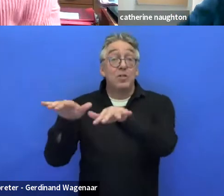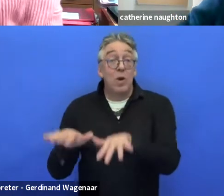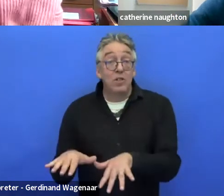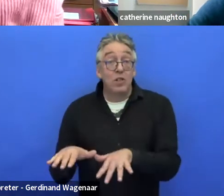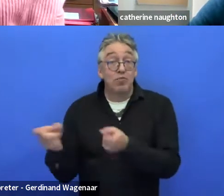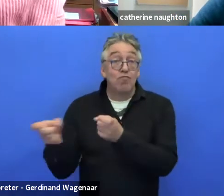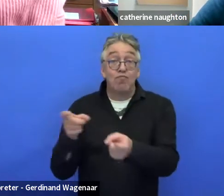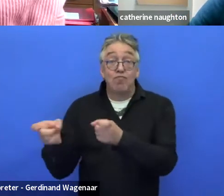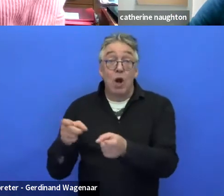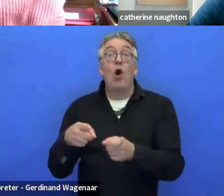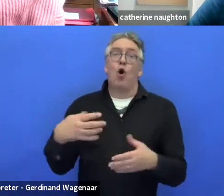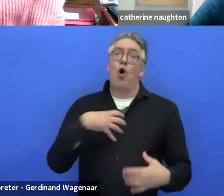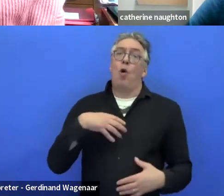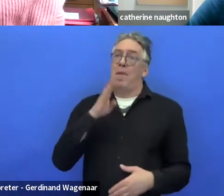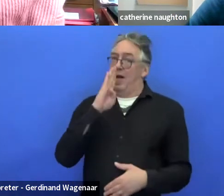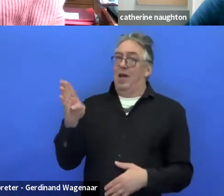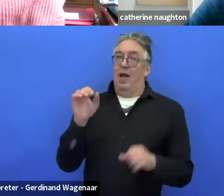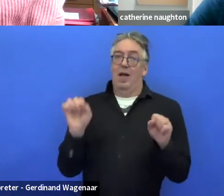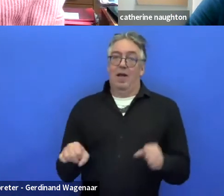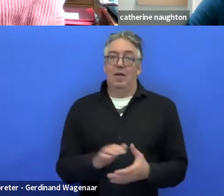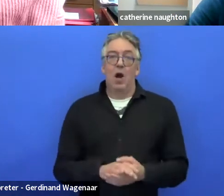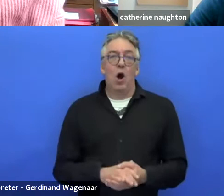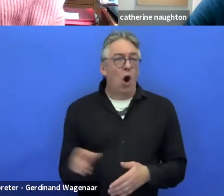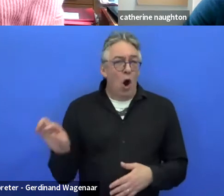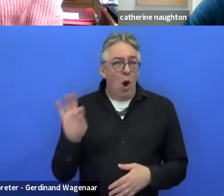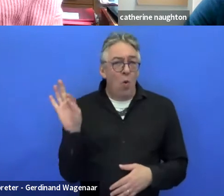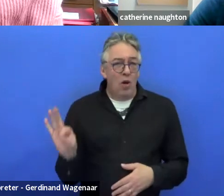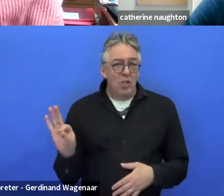Maybe we'll go to the questions later if that is possible when I finish?